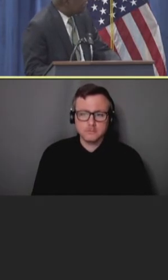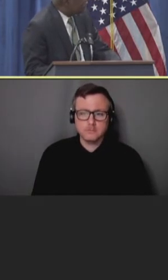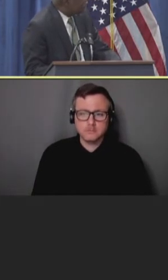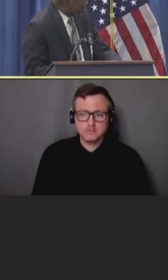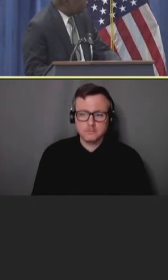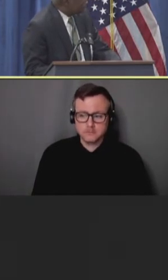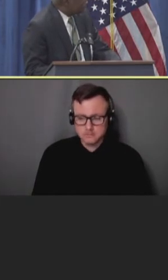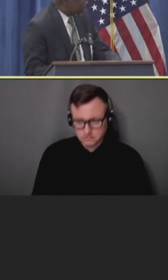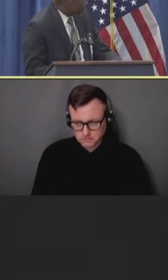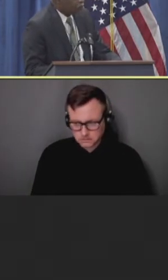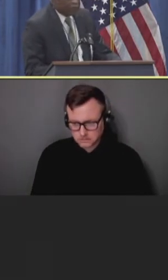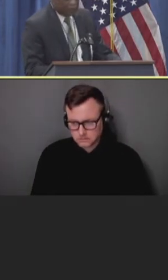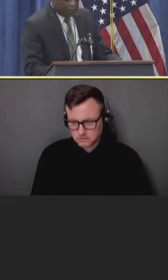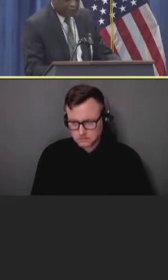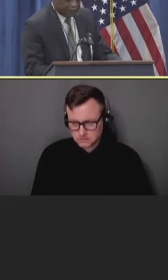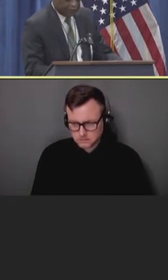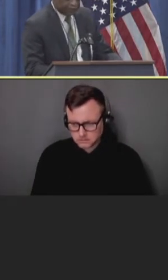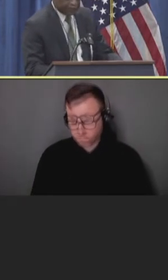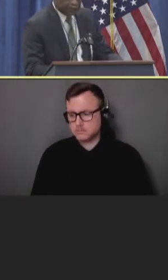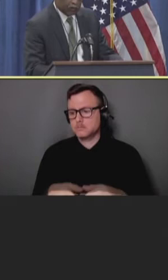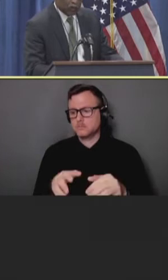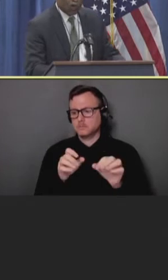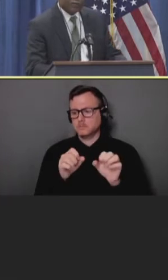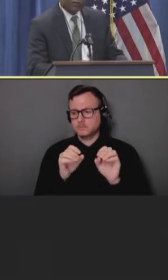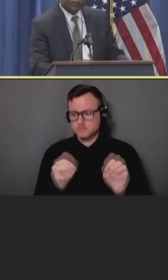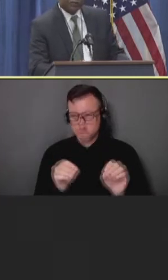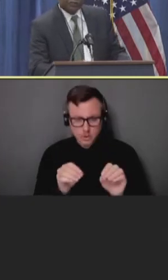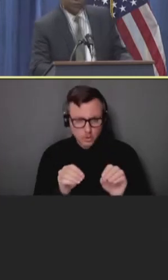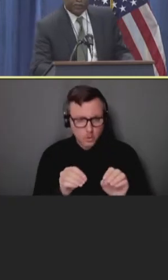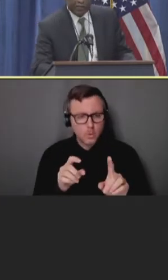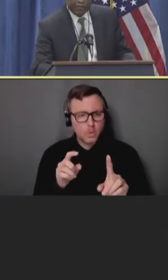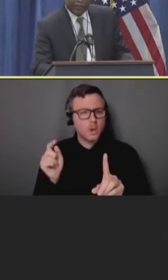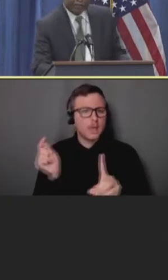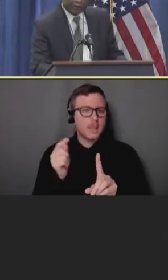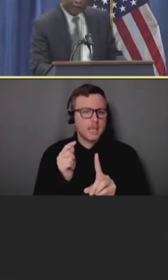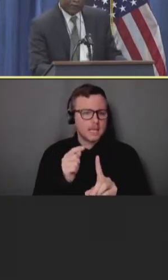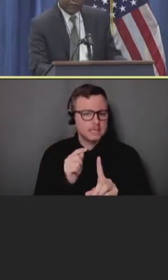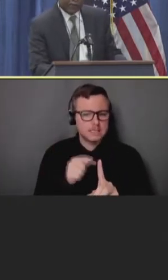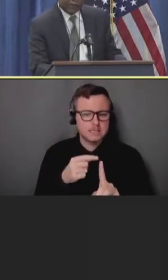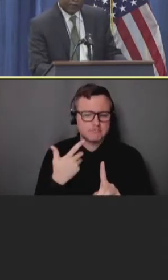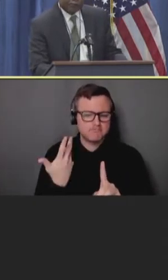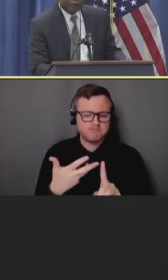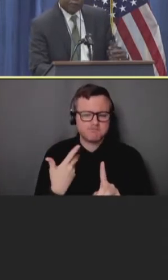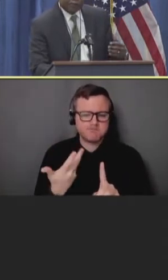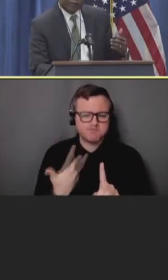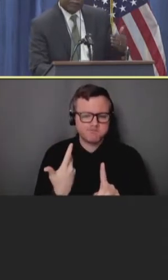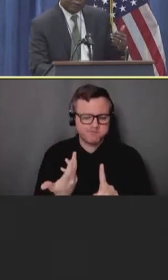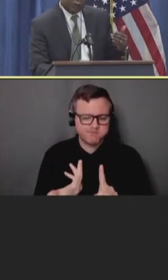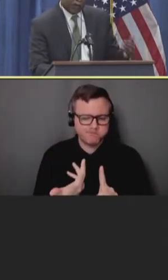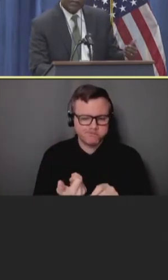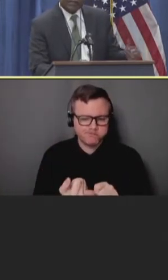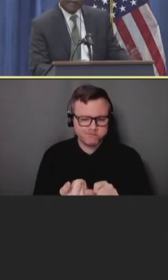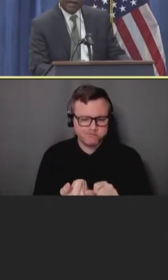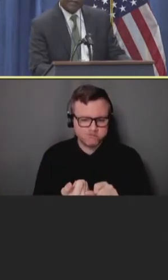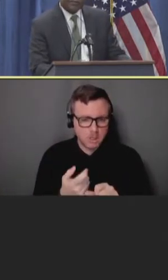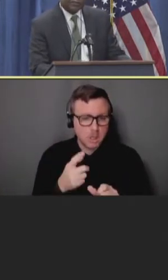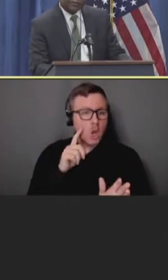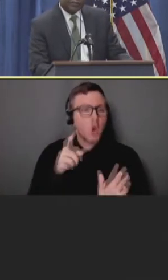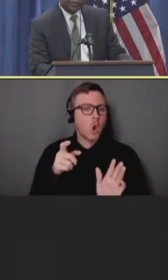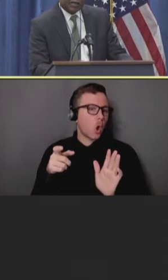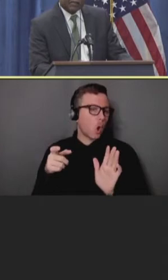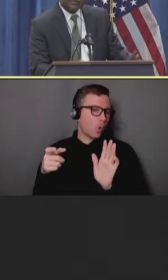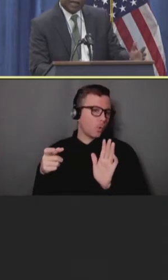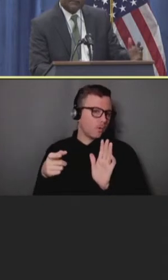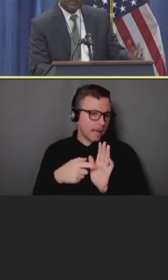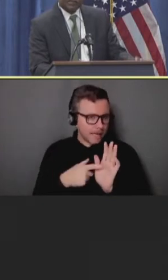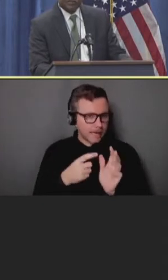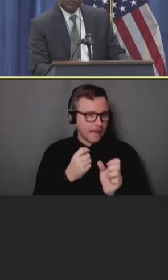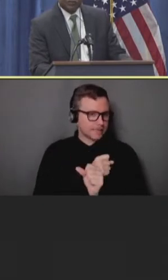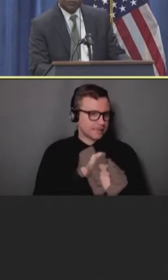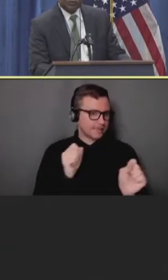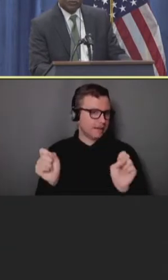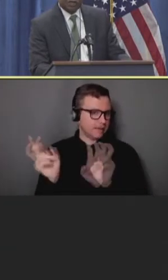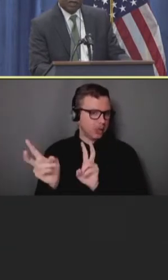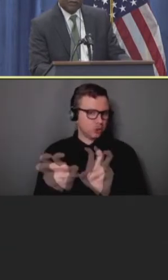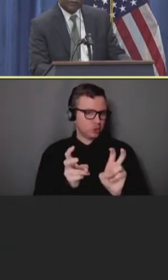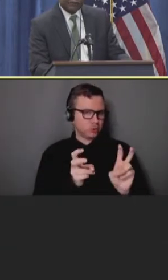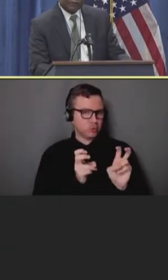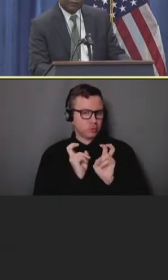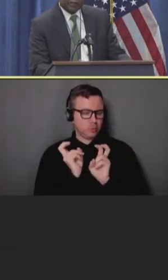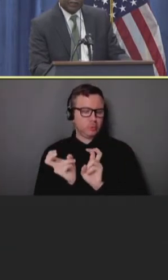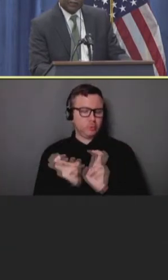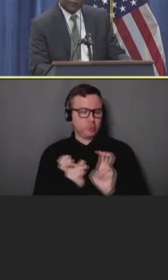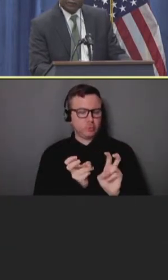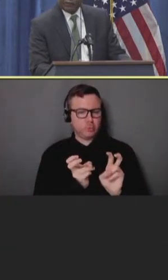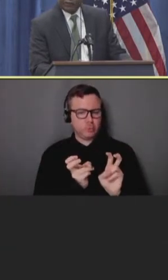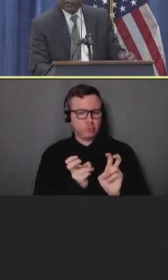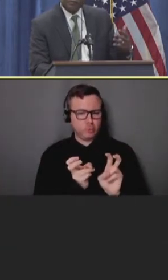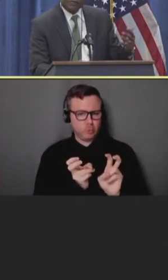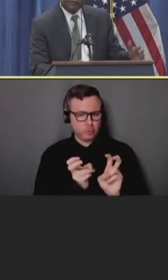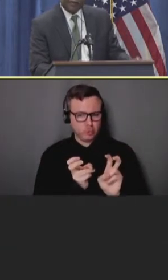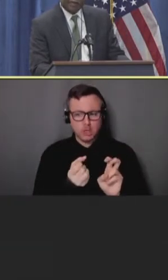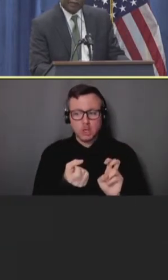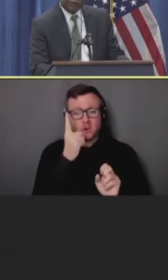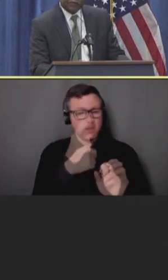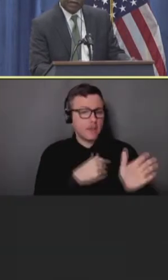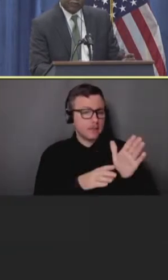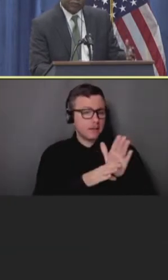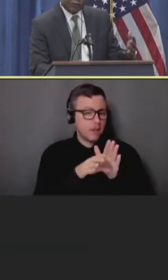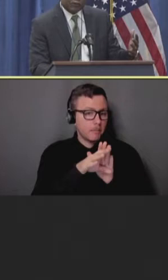Okay. So in regards to the recognized safety issues, the development of ACAM2000 was very